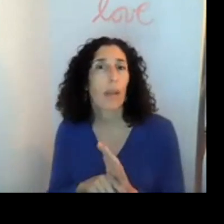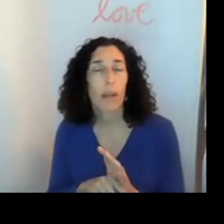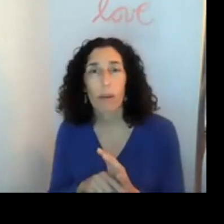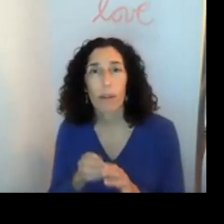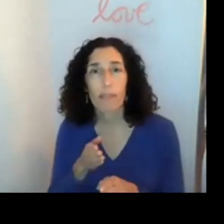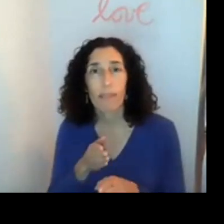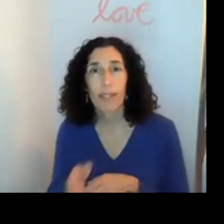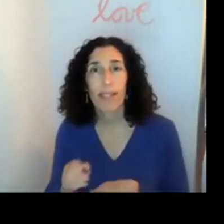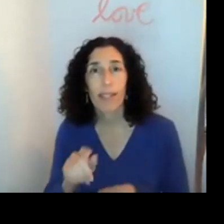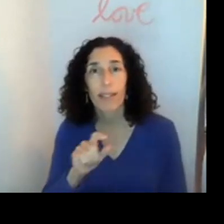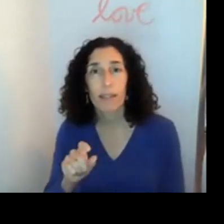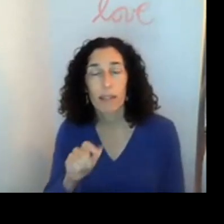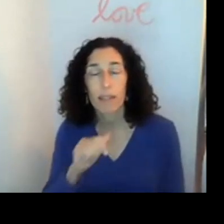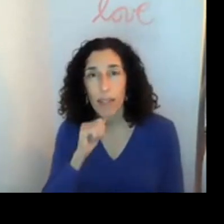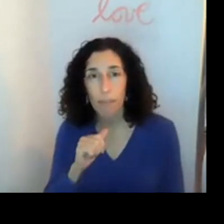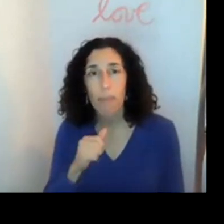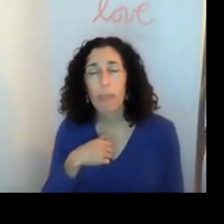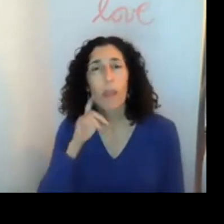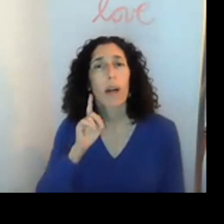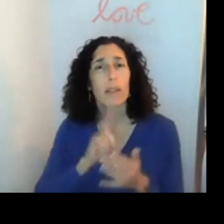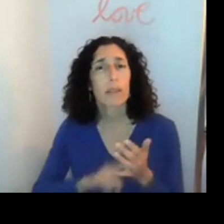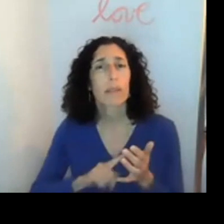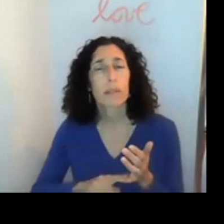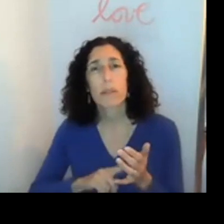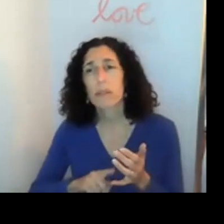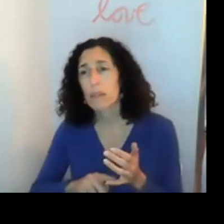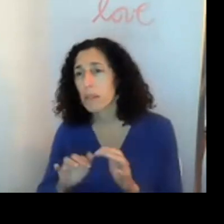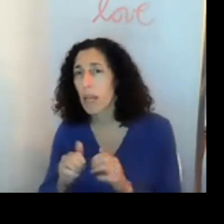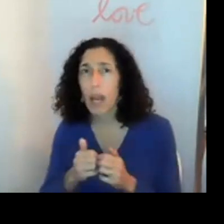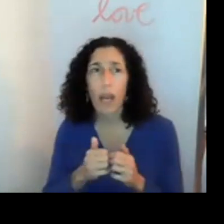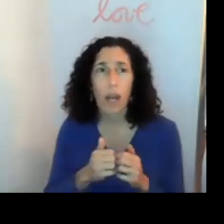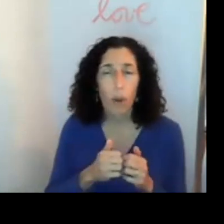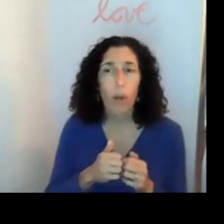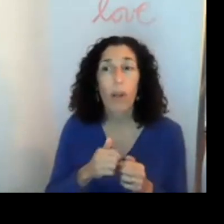transition over to playing JJJJJerome's track as an outro and begin to wrap up.